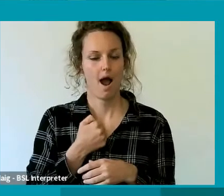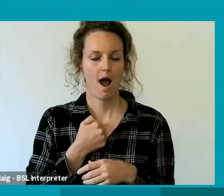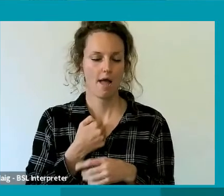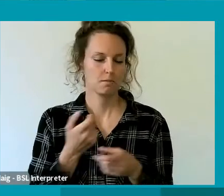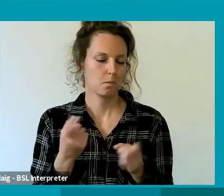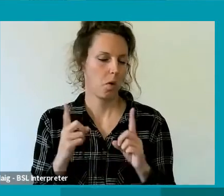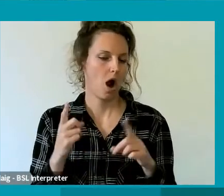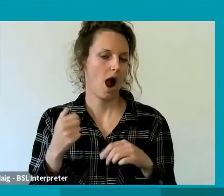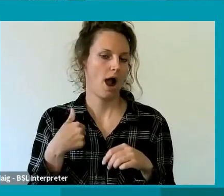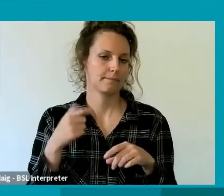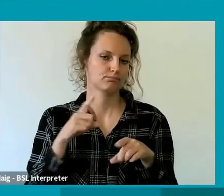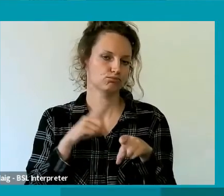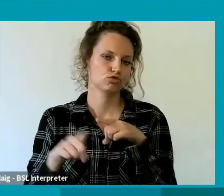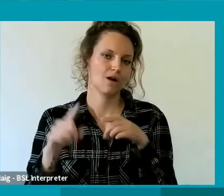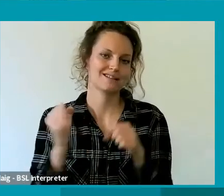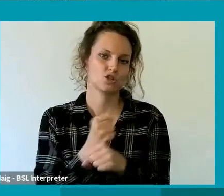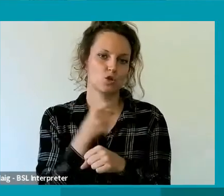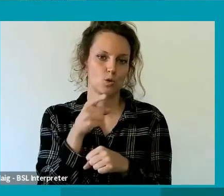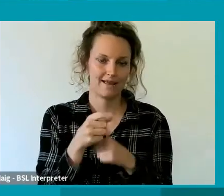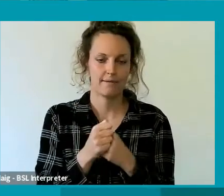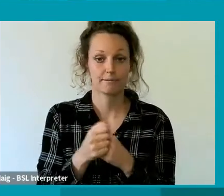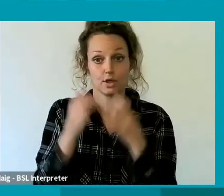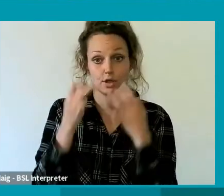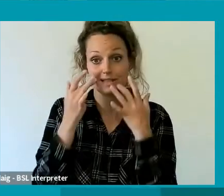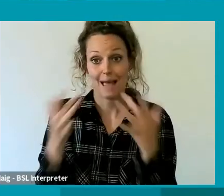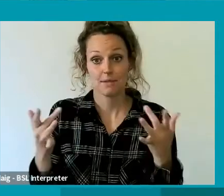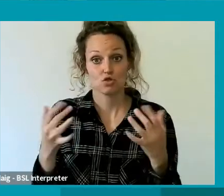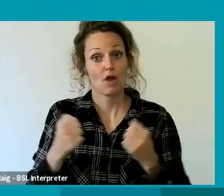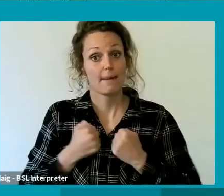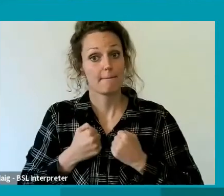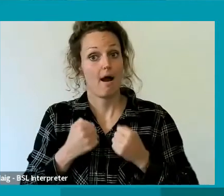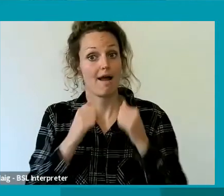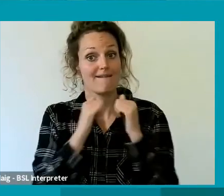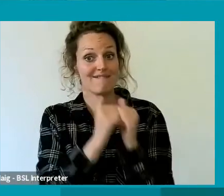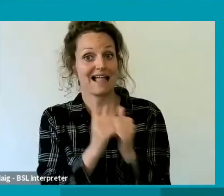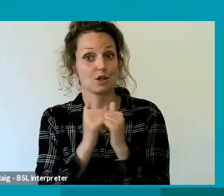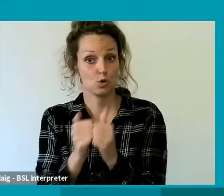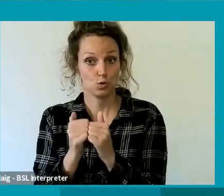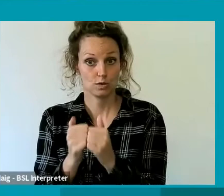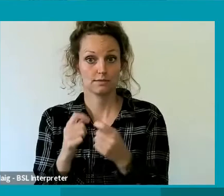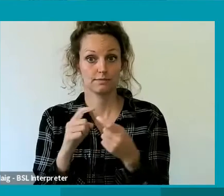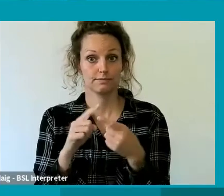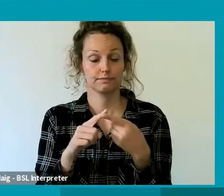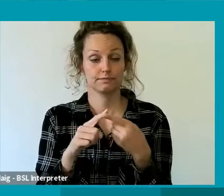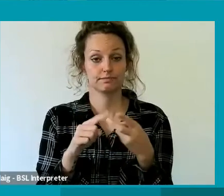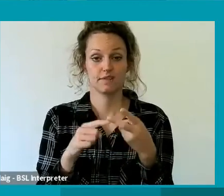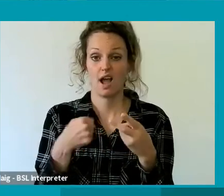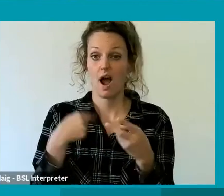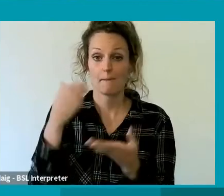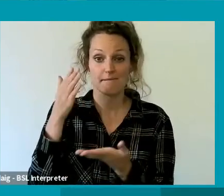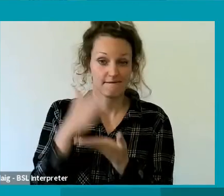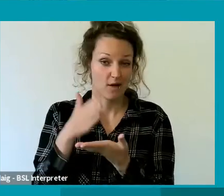um some of my values. So, uh, I am very, very creative and I use creativity